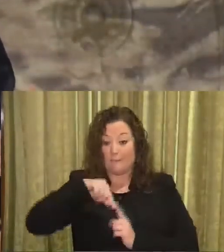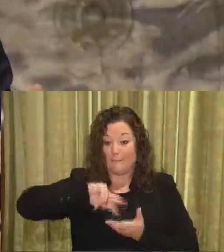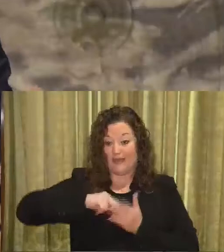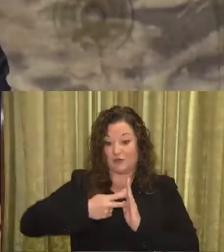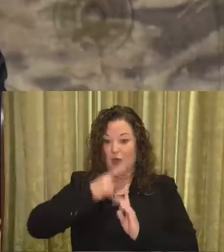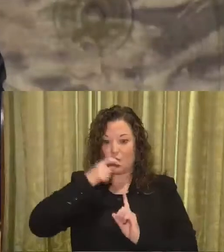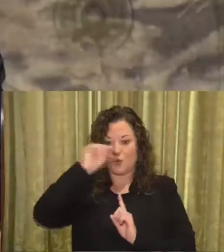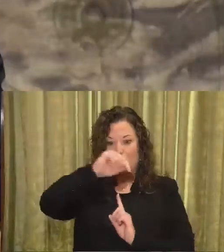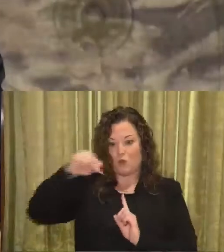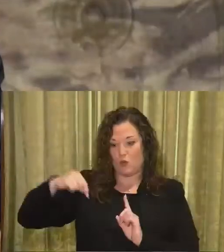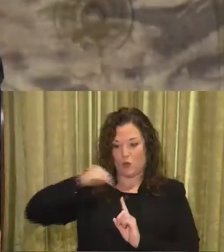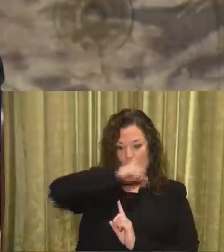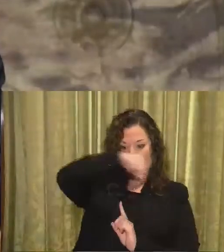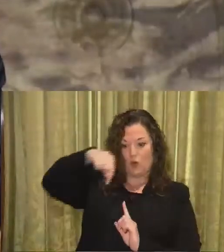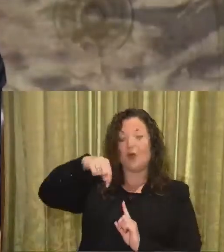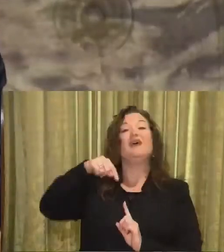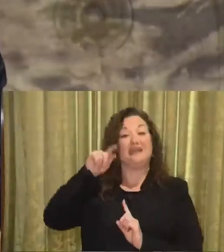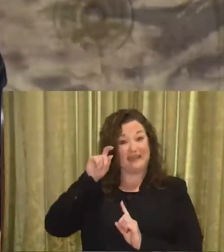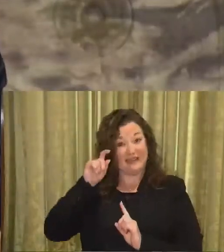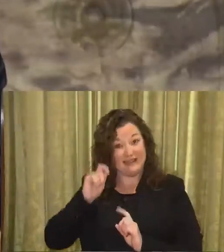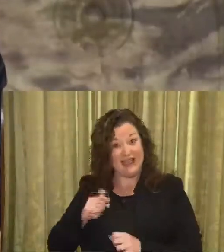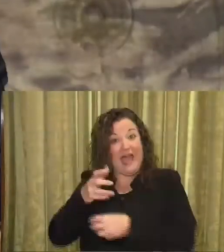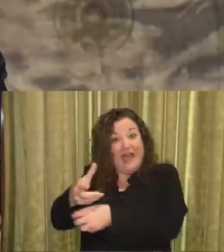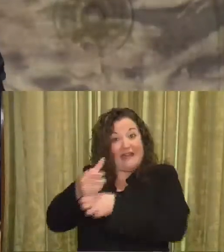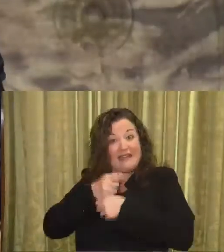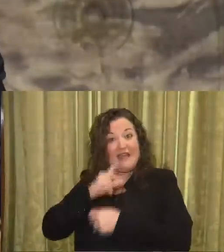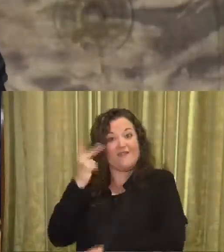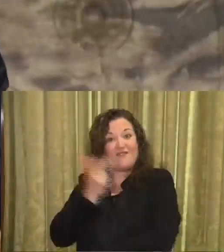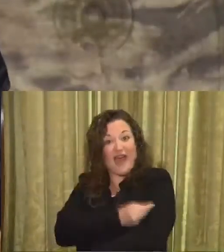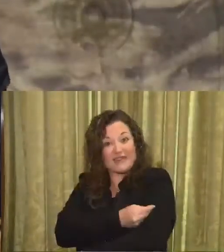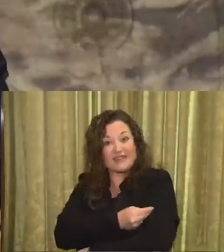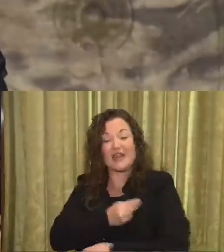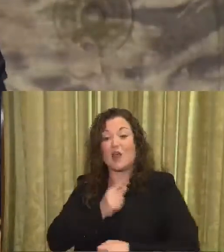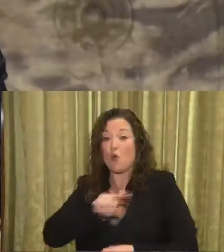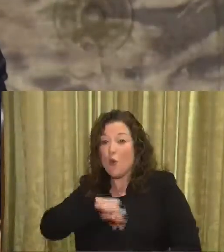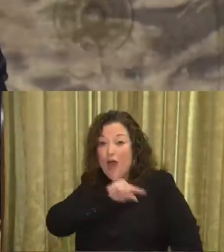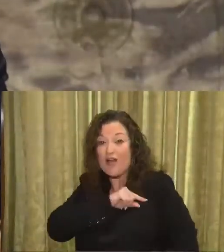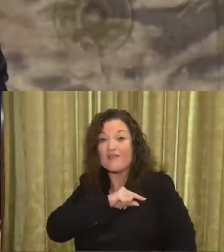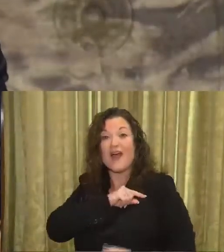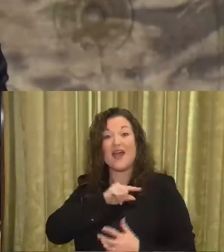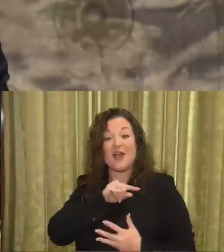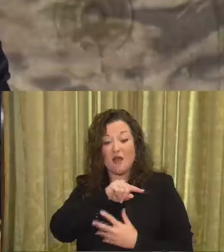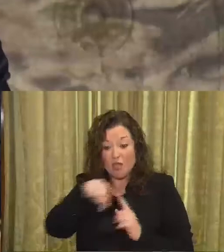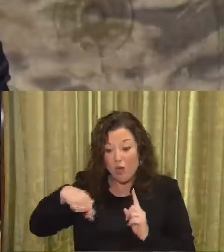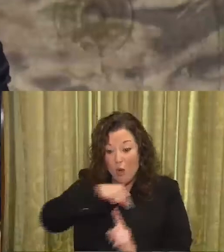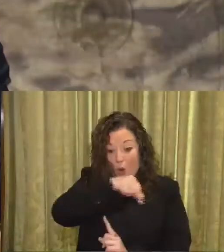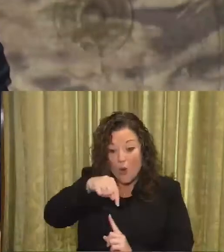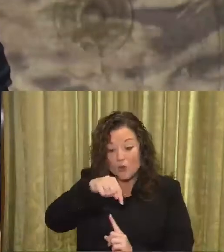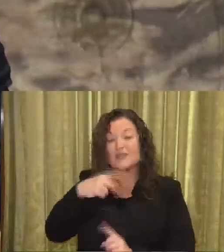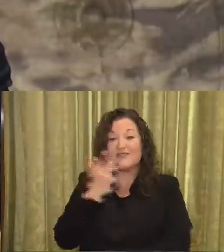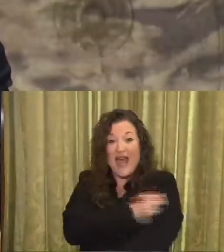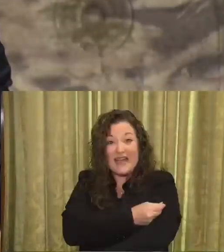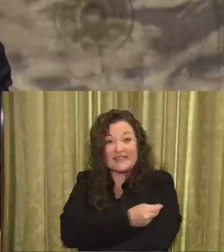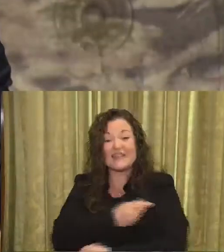Those that are eligible in terms of their age to get vaccinated. If all of those get vaccinated, we're not going to have any problem